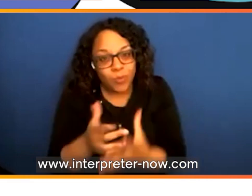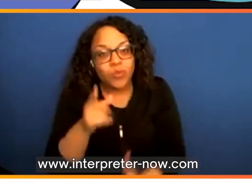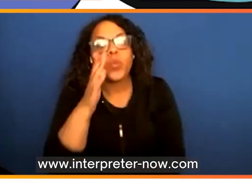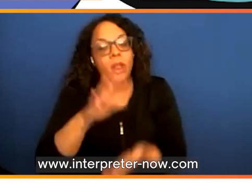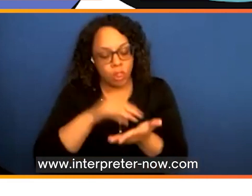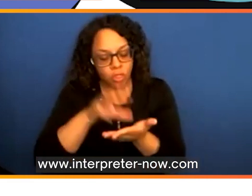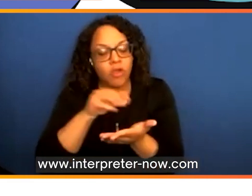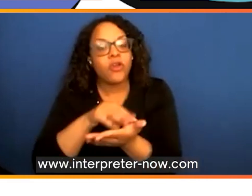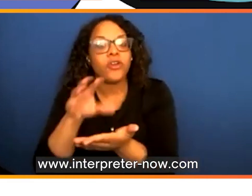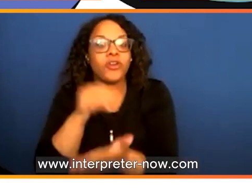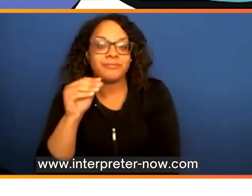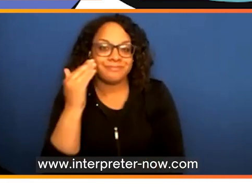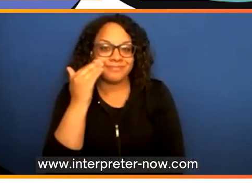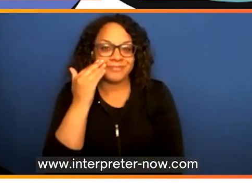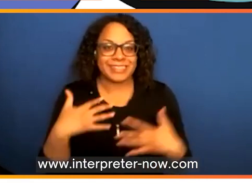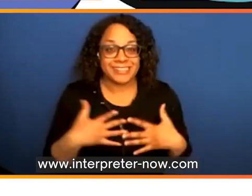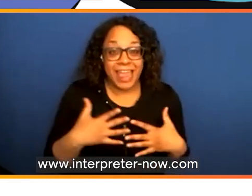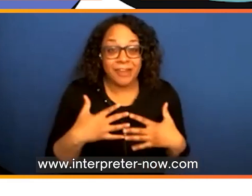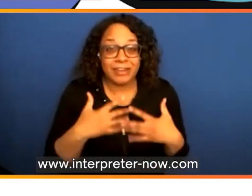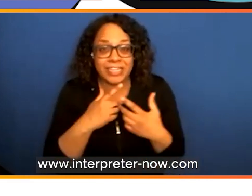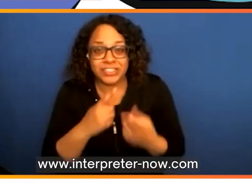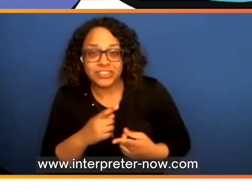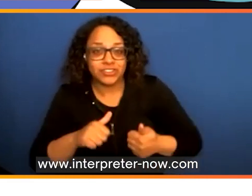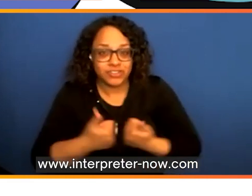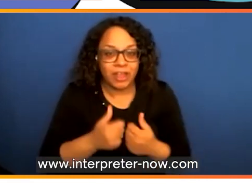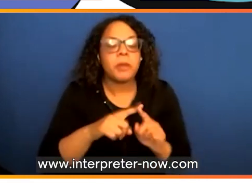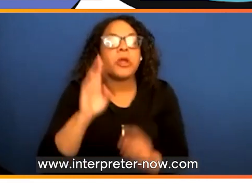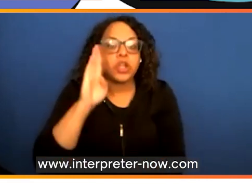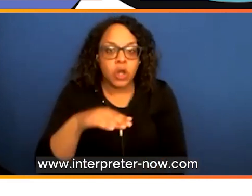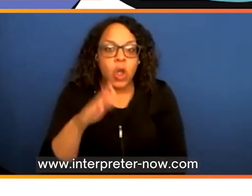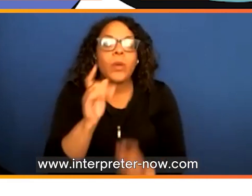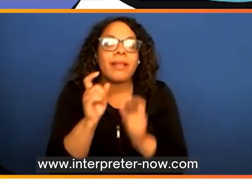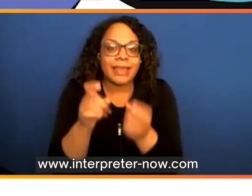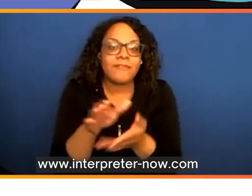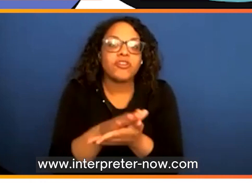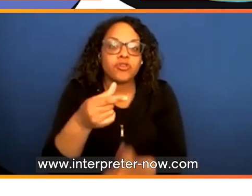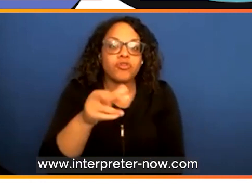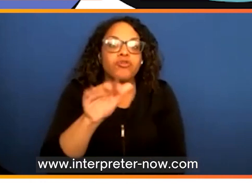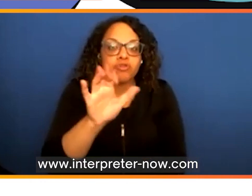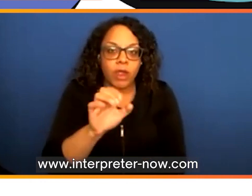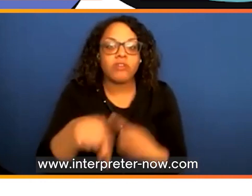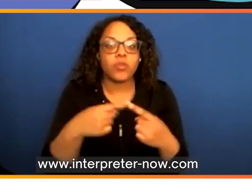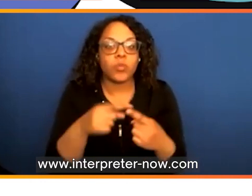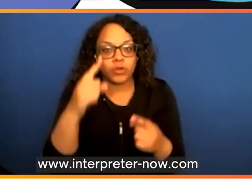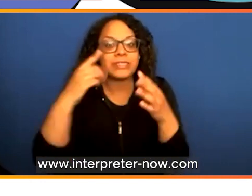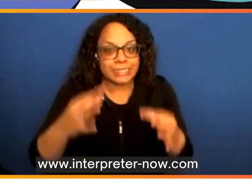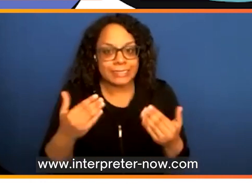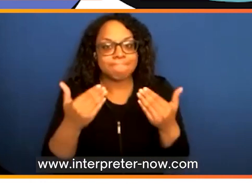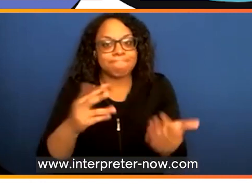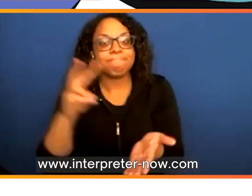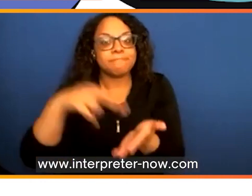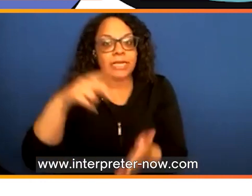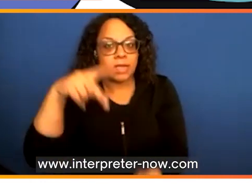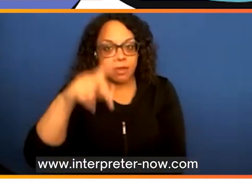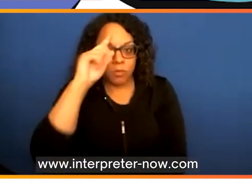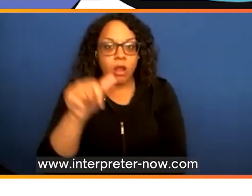Awesome. Fantastic, thank you for that. As you take action on an ally, do you